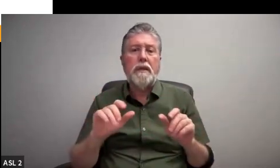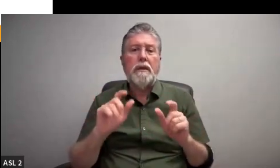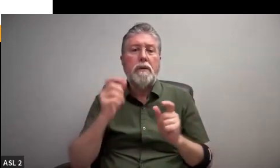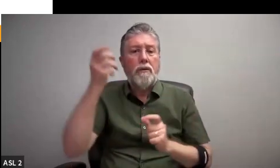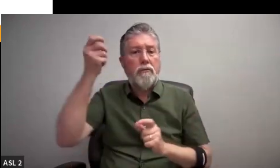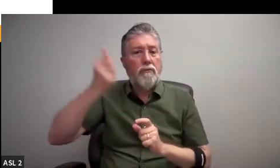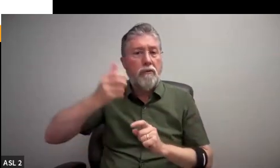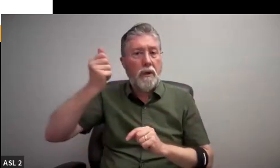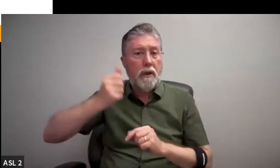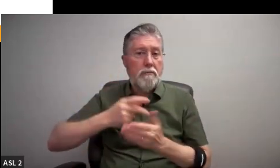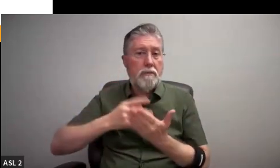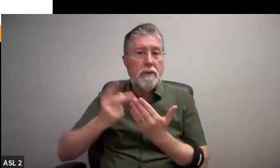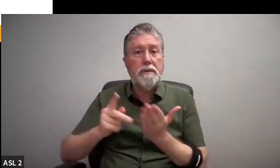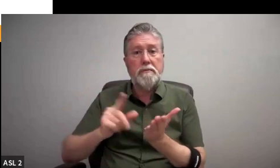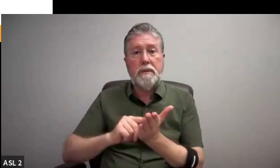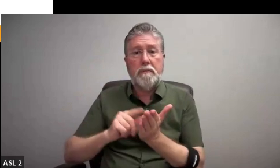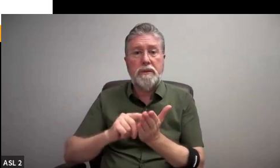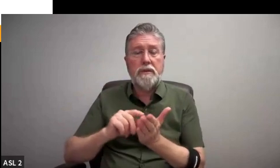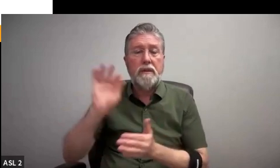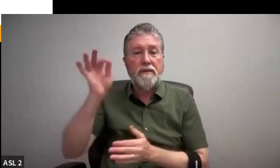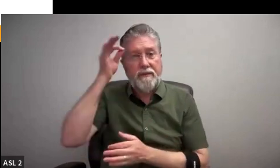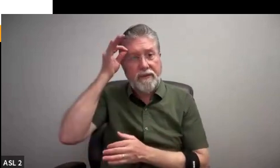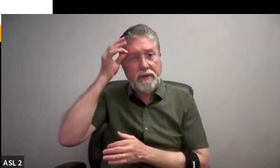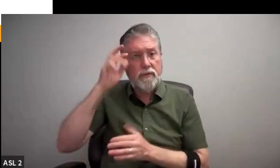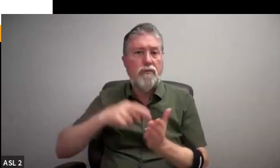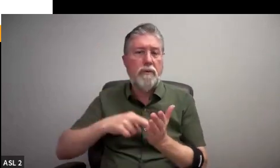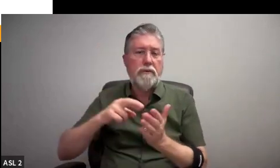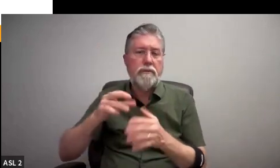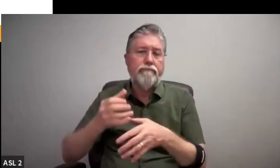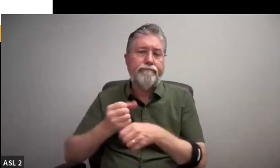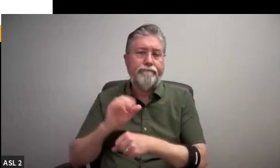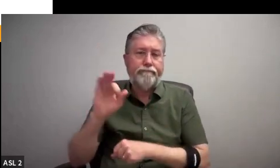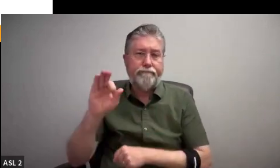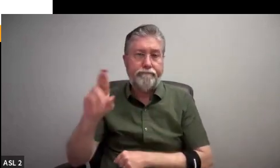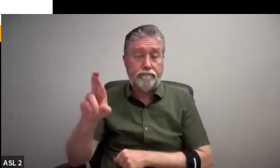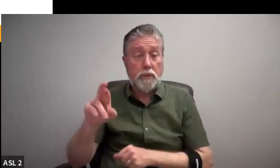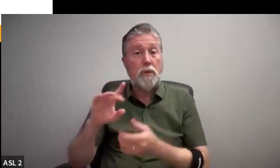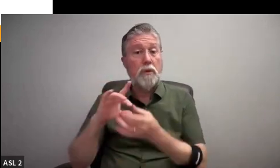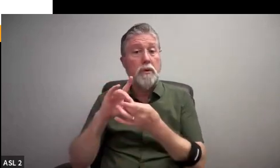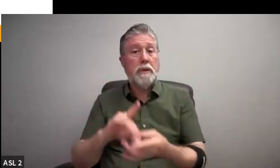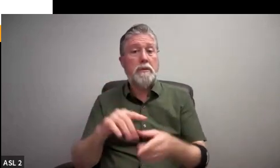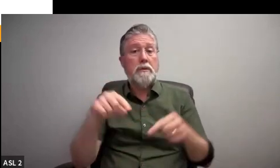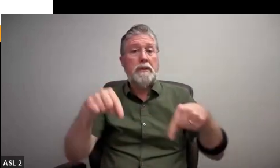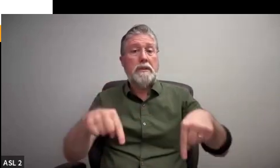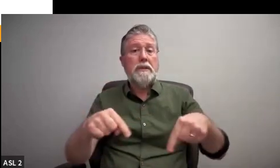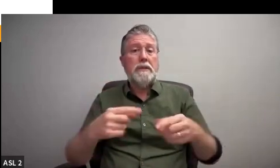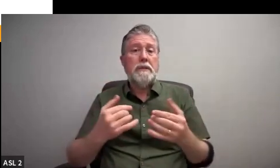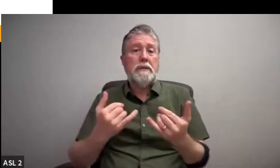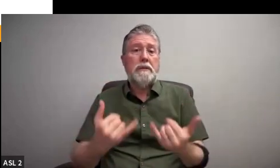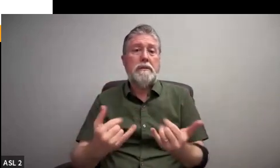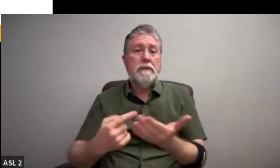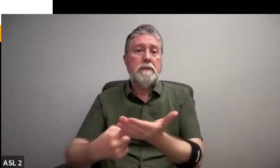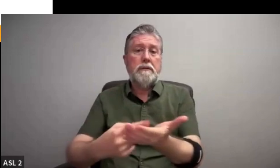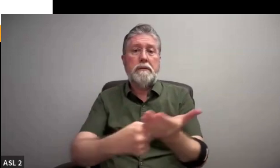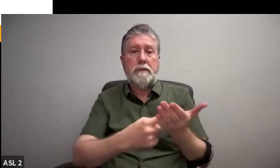Register as it holds particular relevance to today's discussion on state plan guidance and